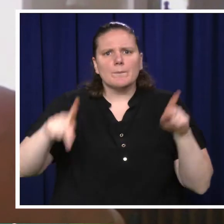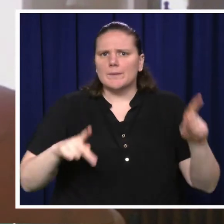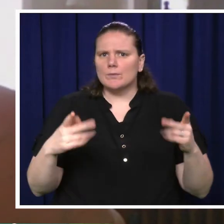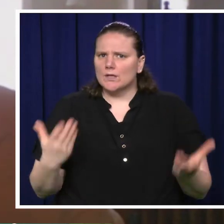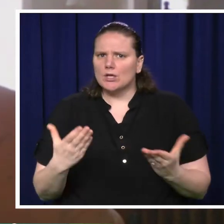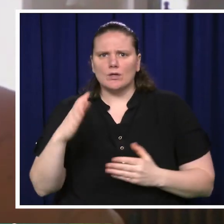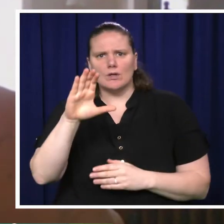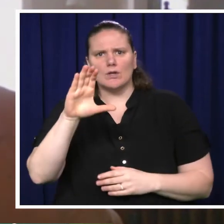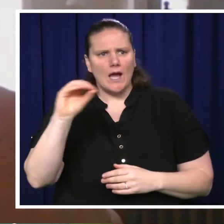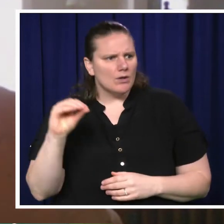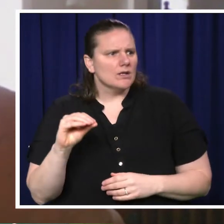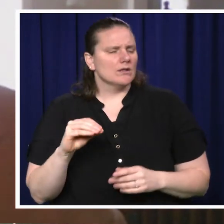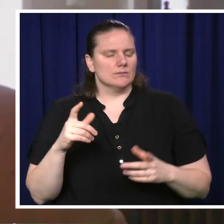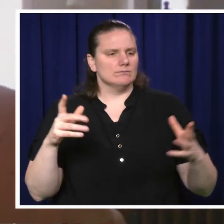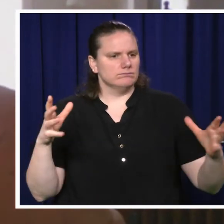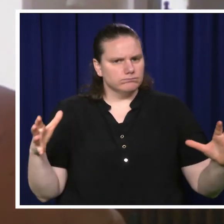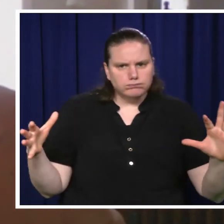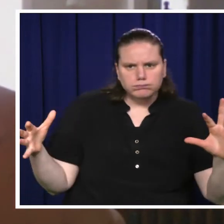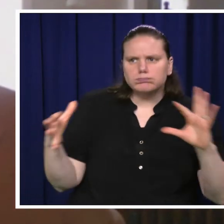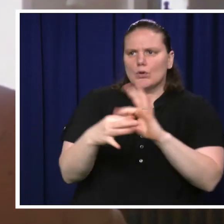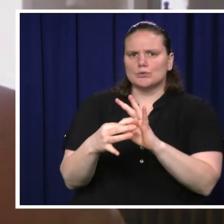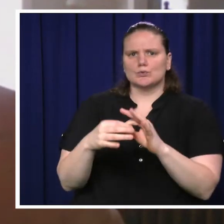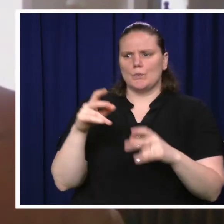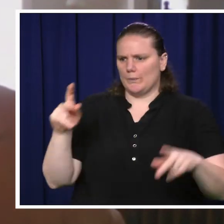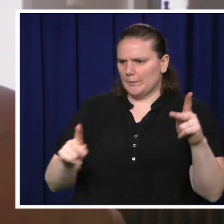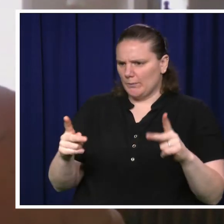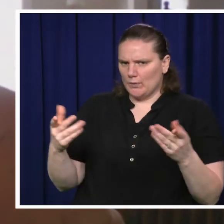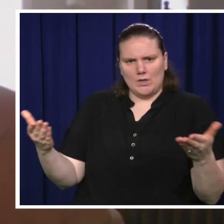excellent work for the people of the county and bring them closer